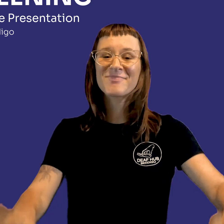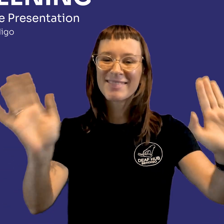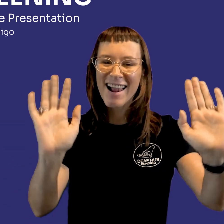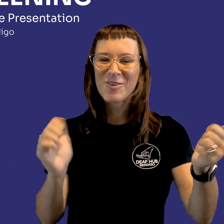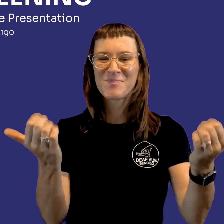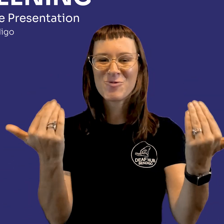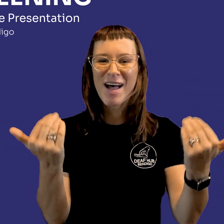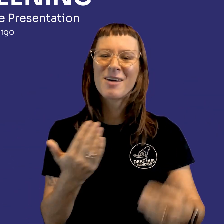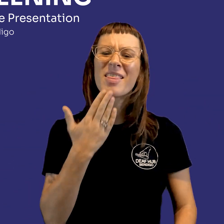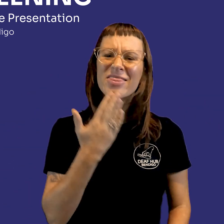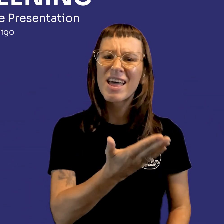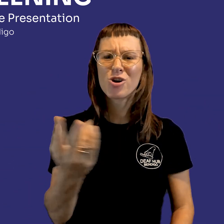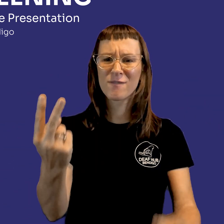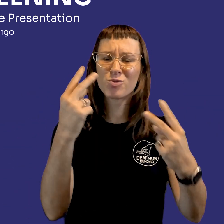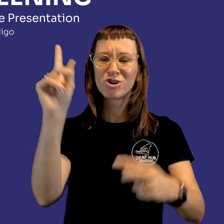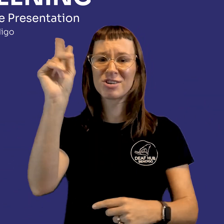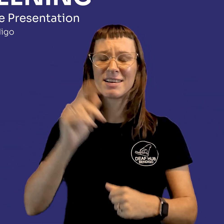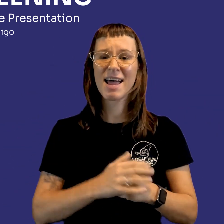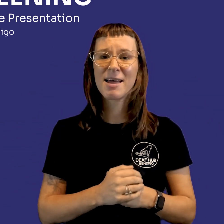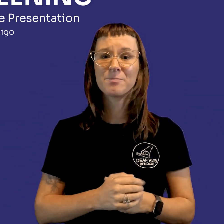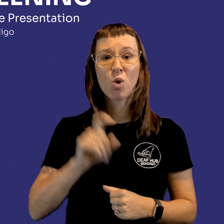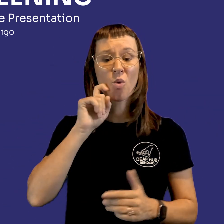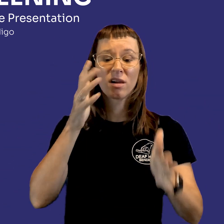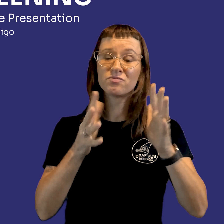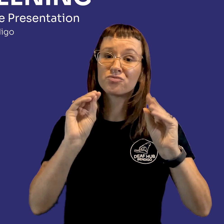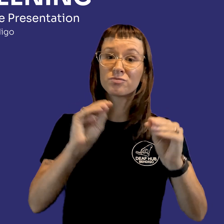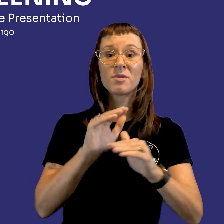Welcome everyone. Thank you for joining us to learn about Cervical Screening.